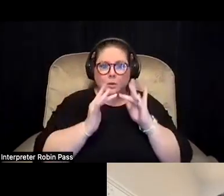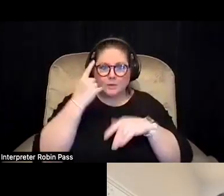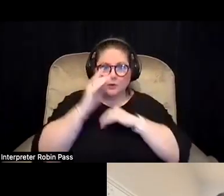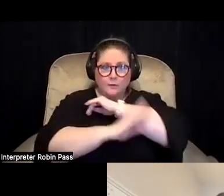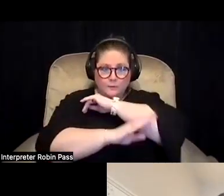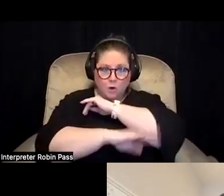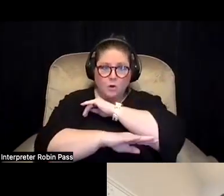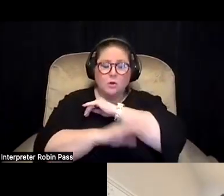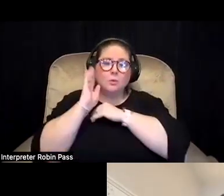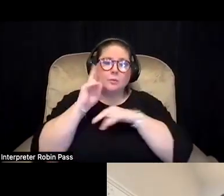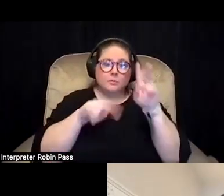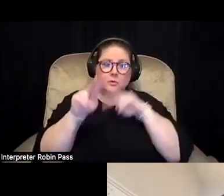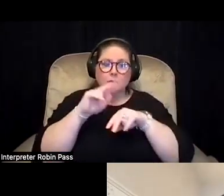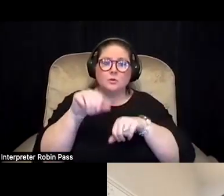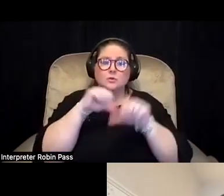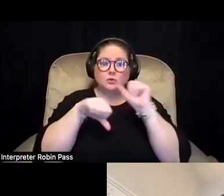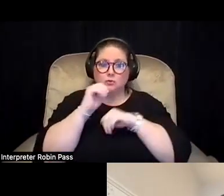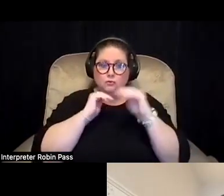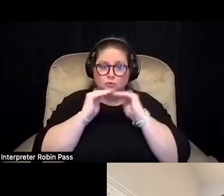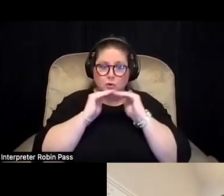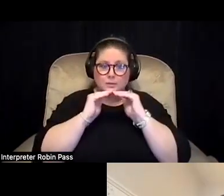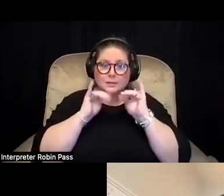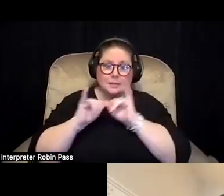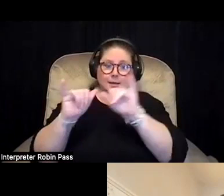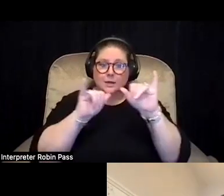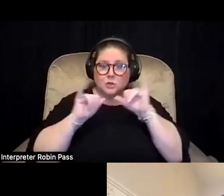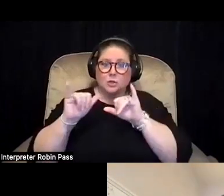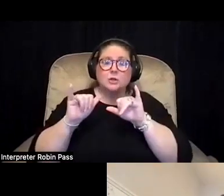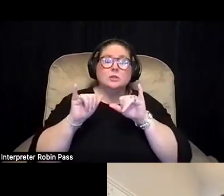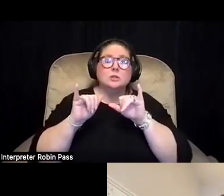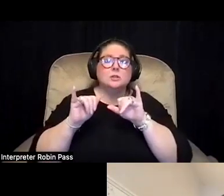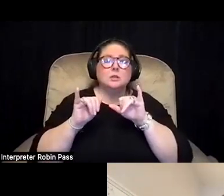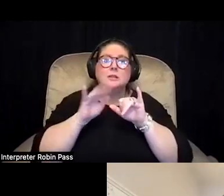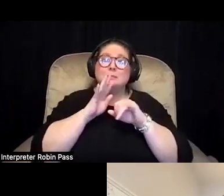we'll be looking at our social justice standards we'll be looking at our speak up framework um